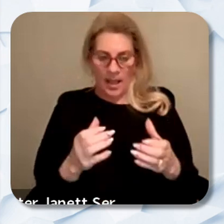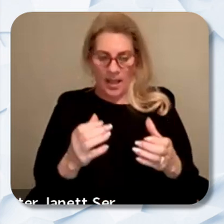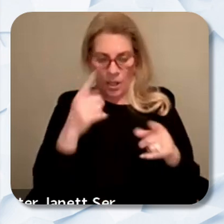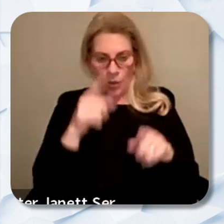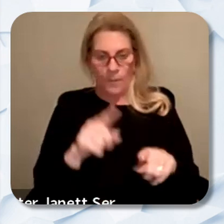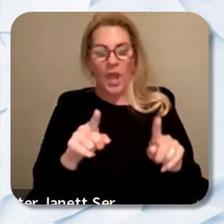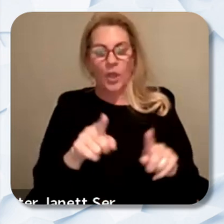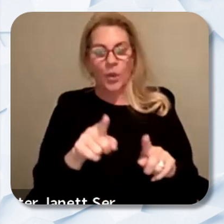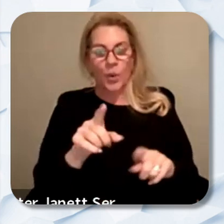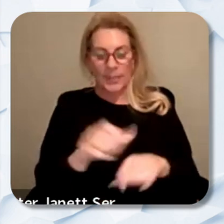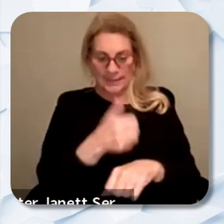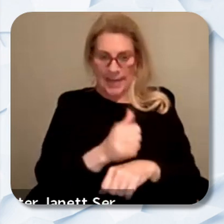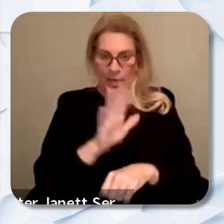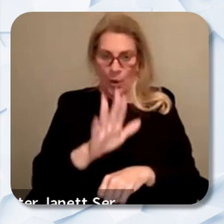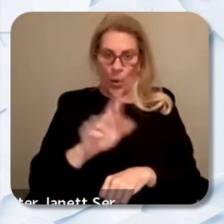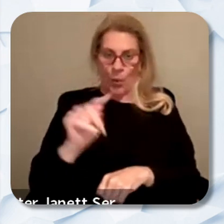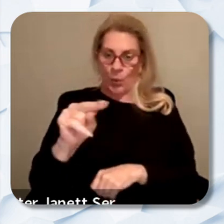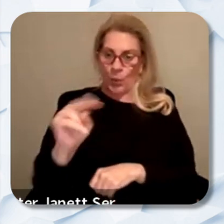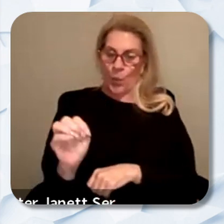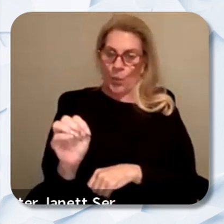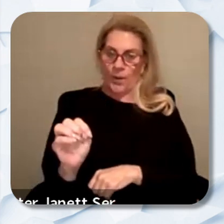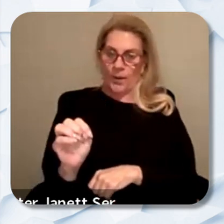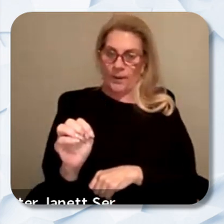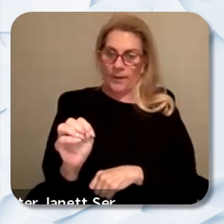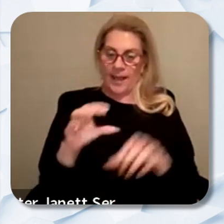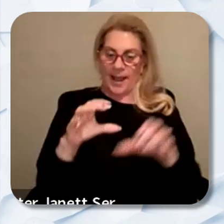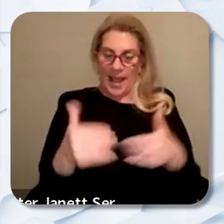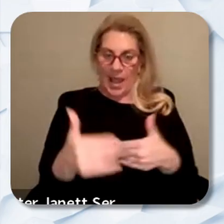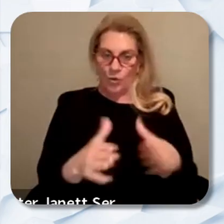you are setting your tone setting the classroom environment is a big reflection of how you're